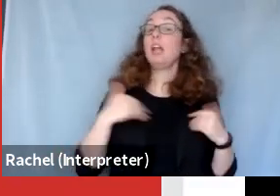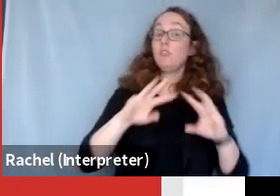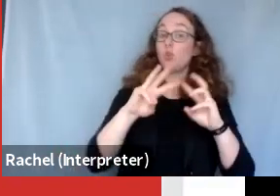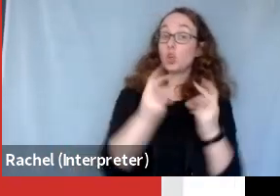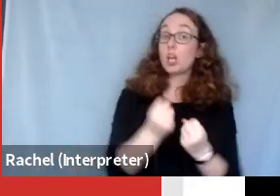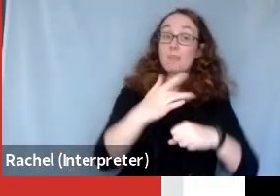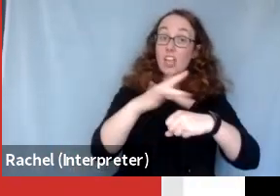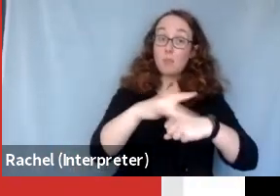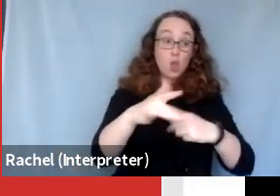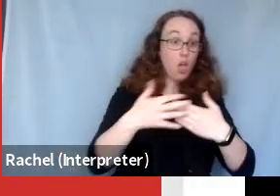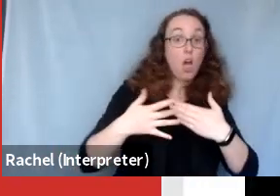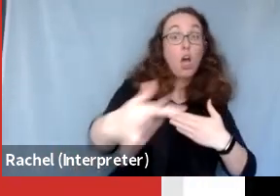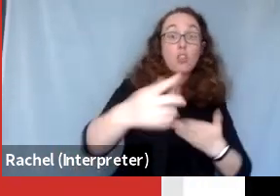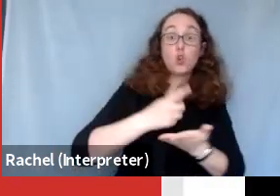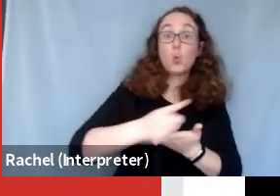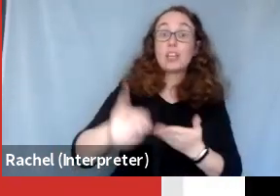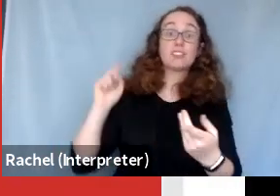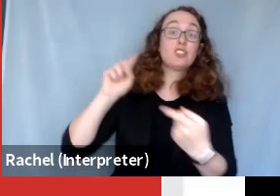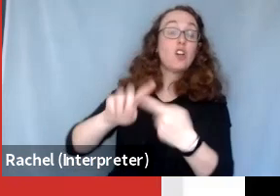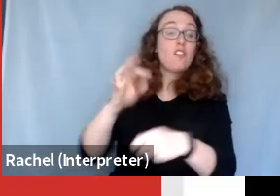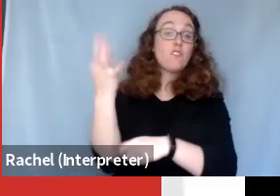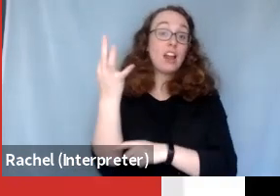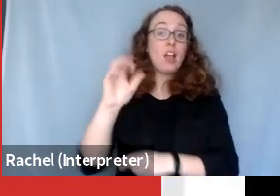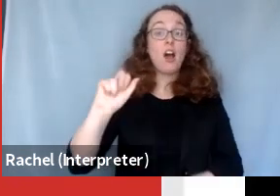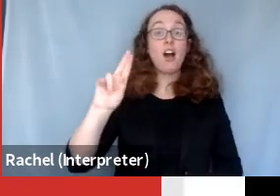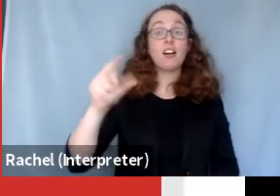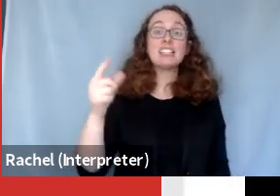week through Friday August 7th, make sure to complete your